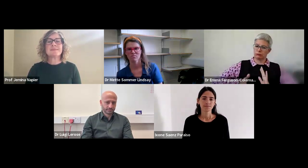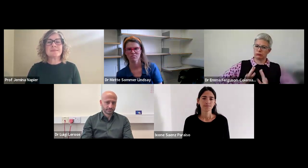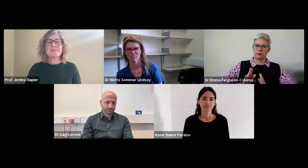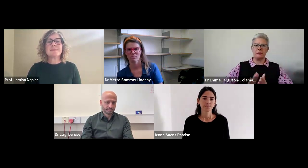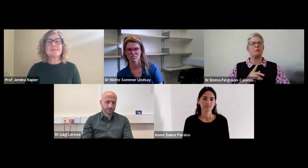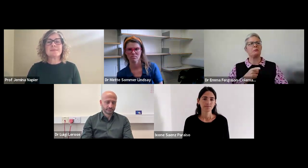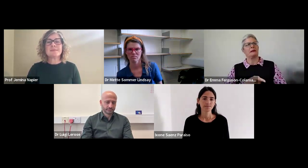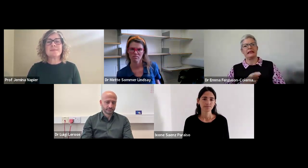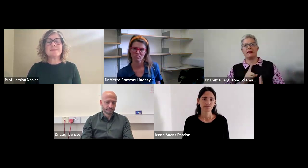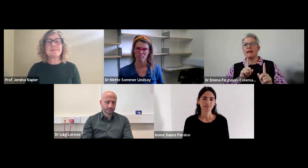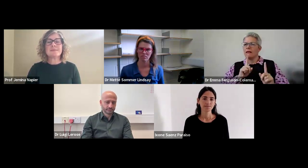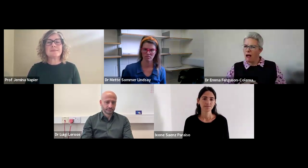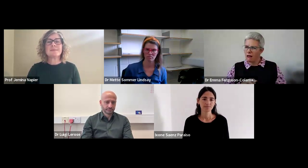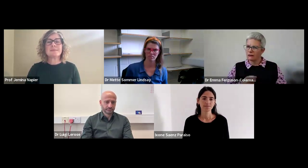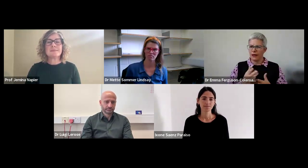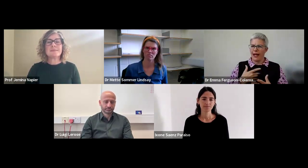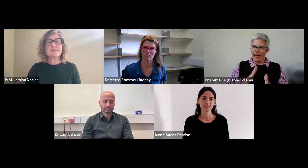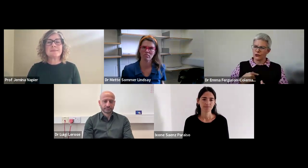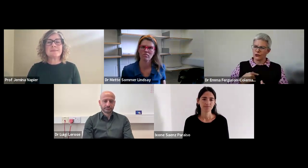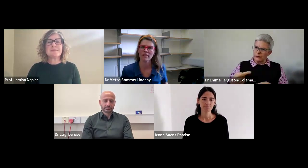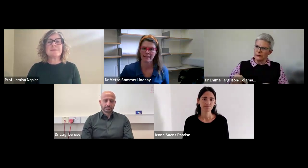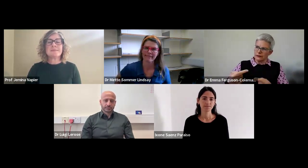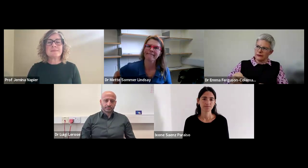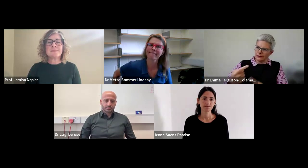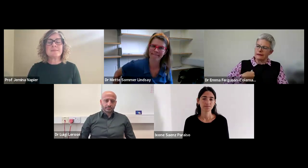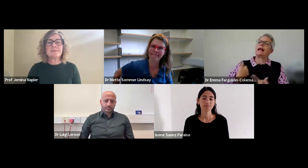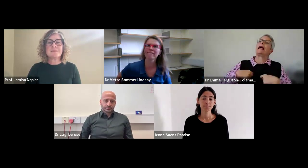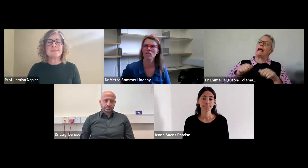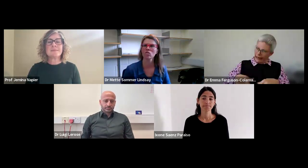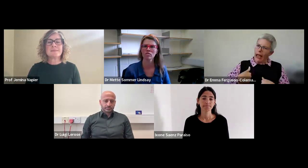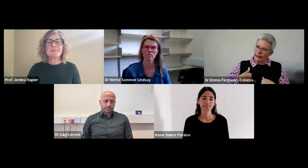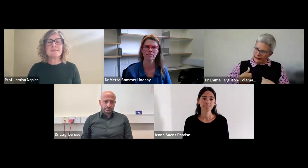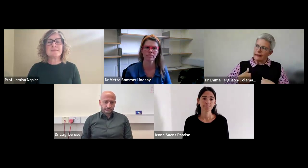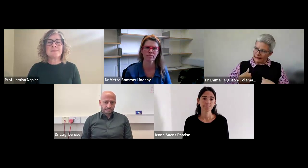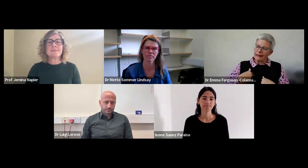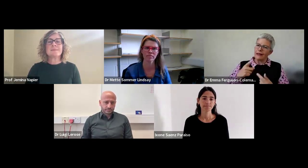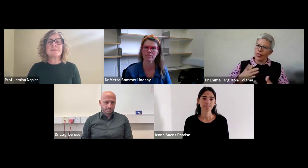so there are number of assumptions that I, as a deaf BSL user, can not. So I have to